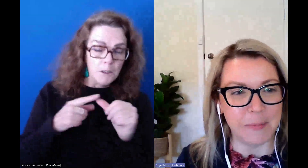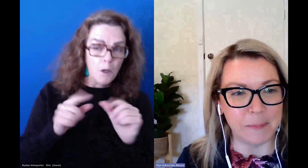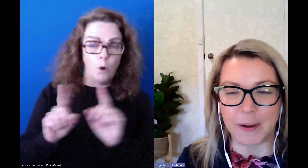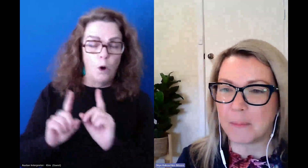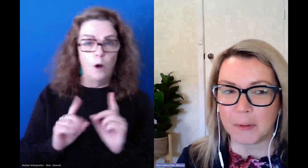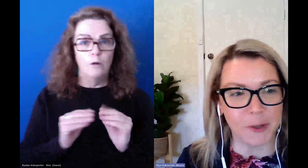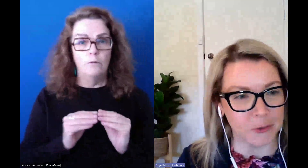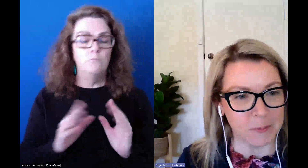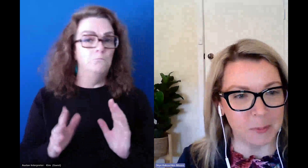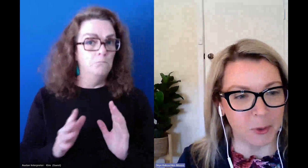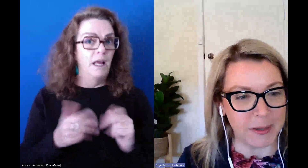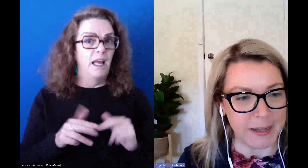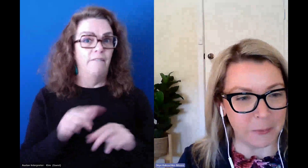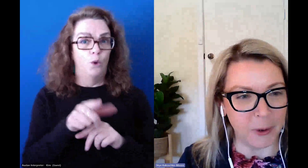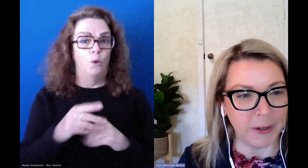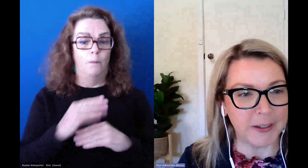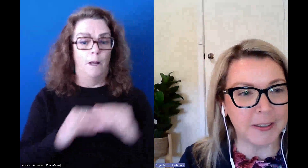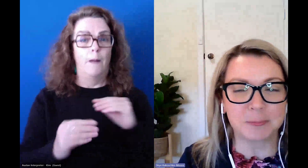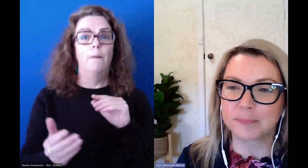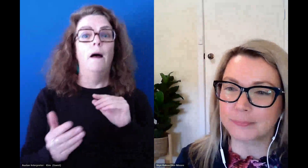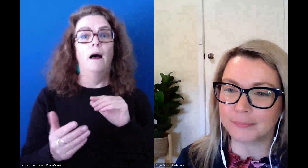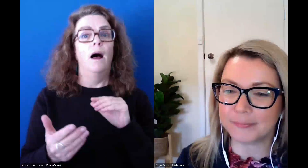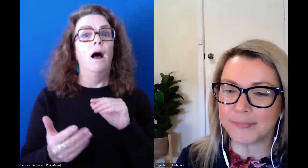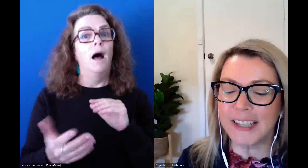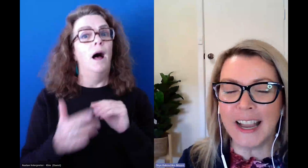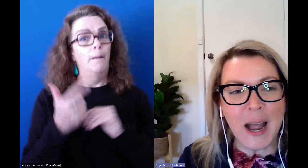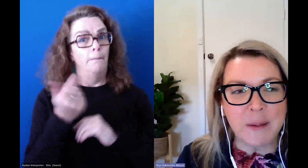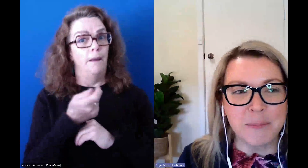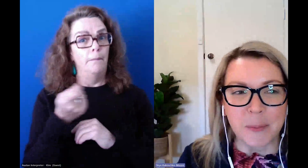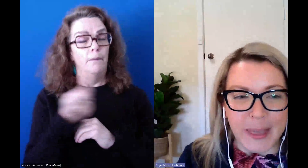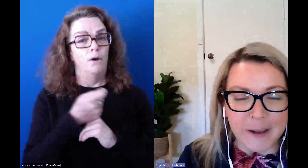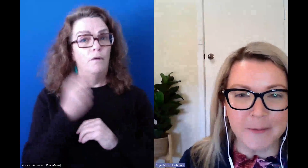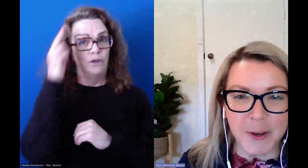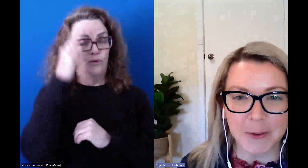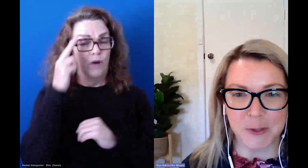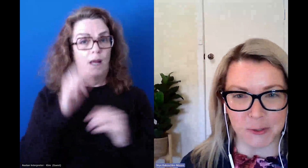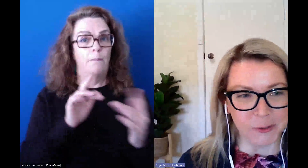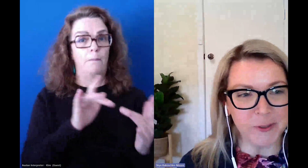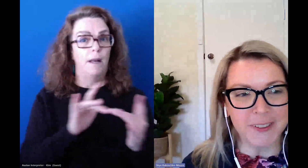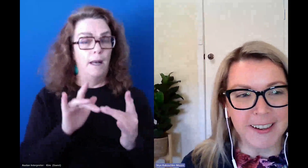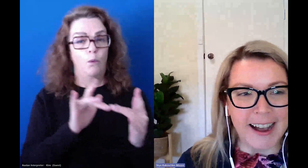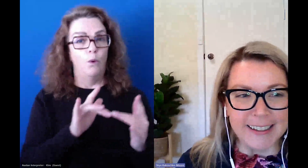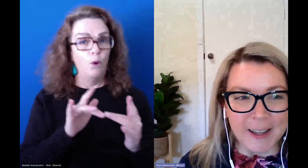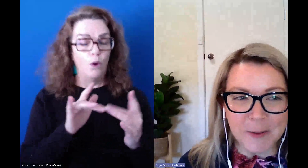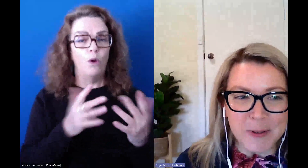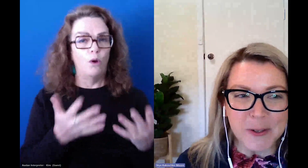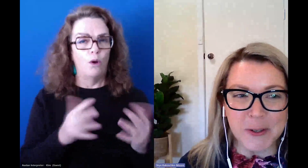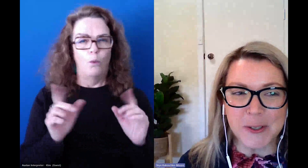a member of the DREAM Employment Network. But without further ado, I'd love to introduce